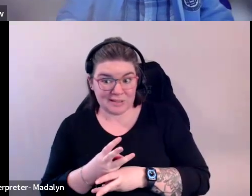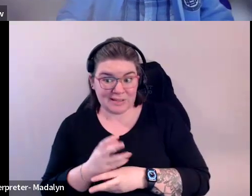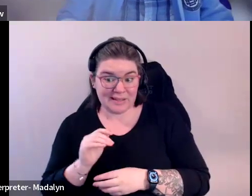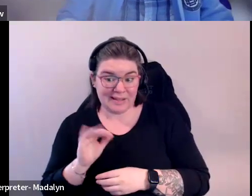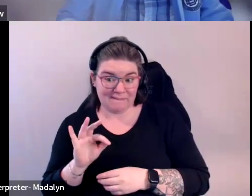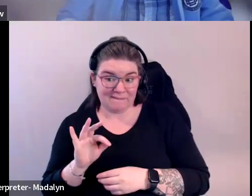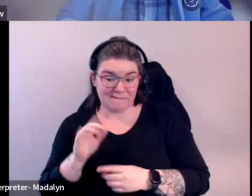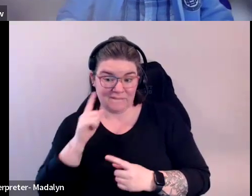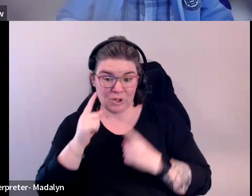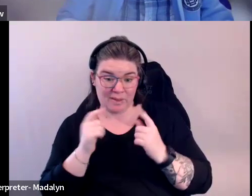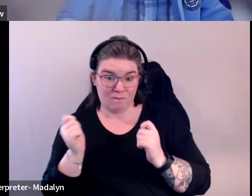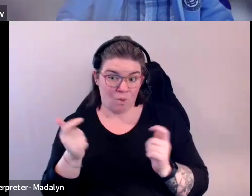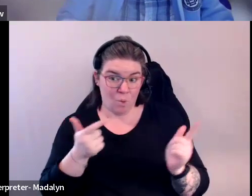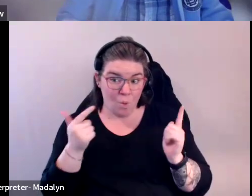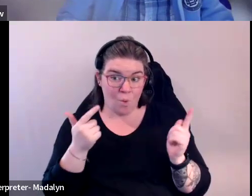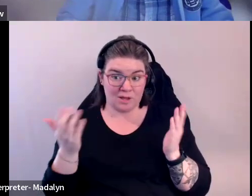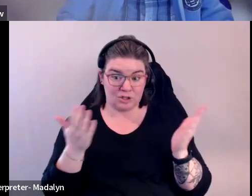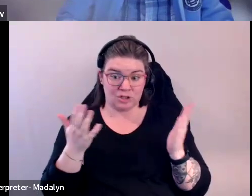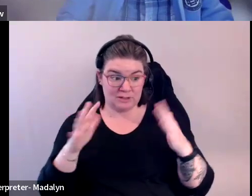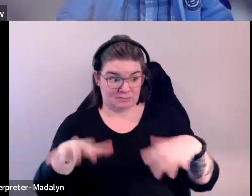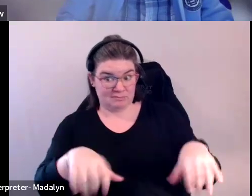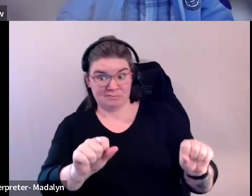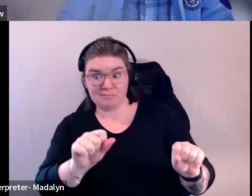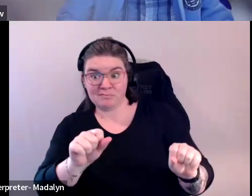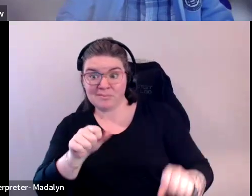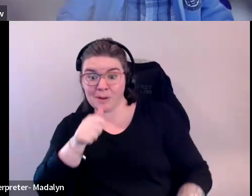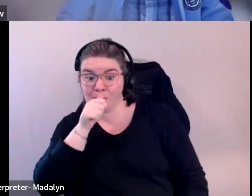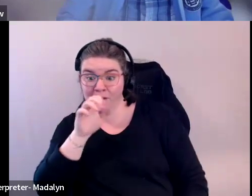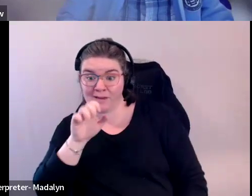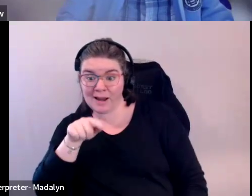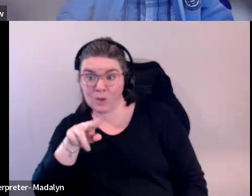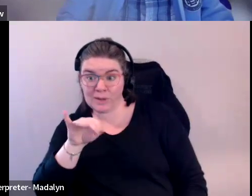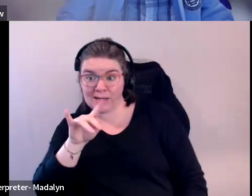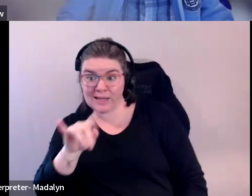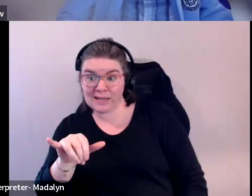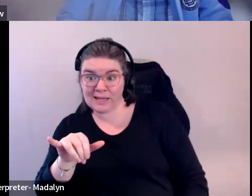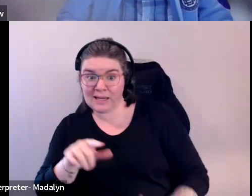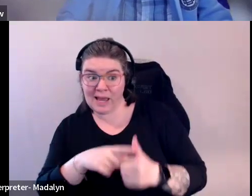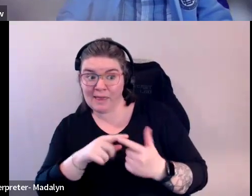Tom Olin: all of our services being taken over by private equity. And then look at the statistics of